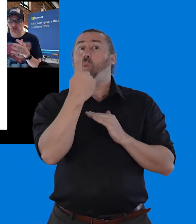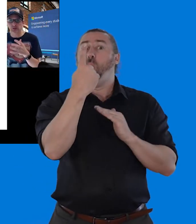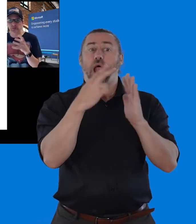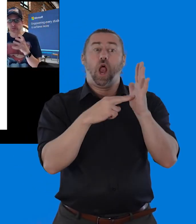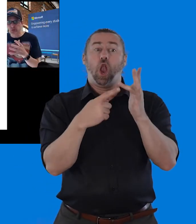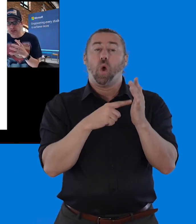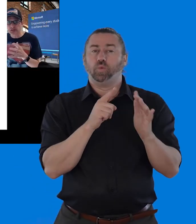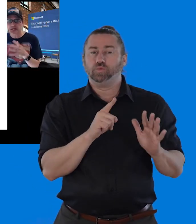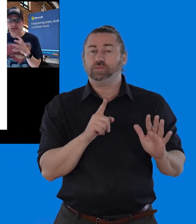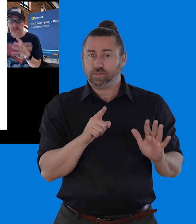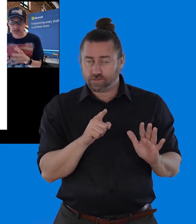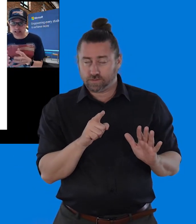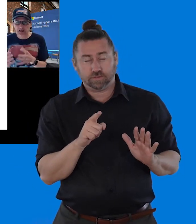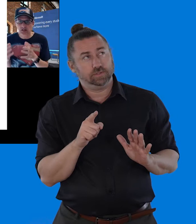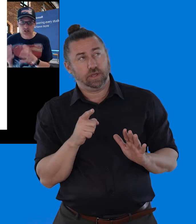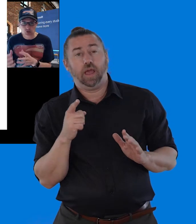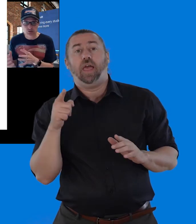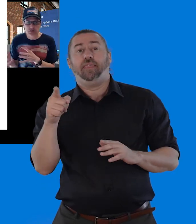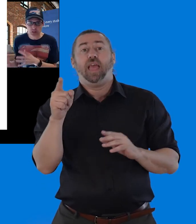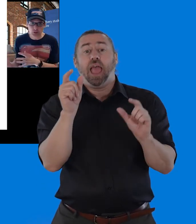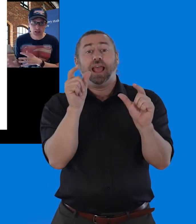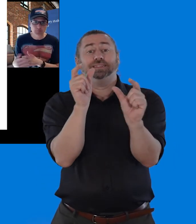excuse me, boosted dyslexic children's learning.